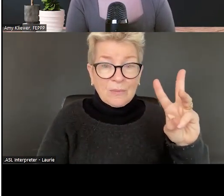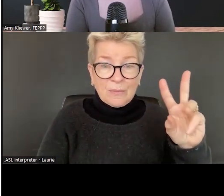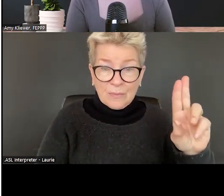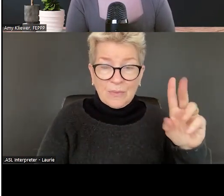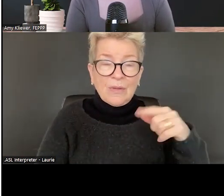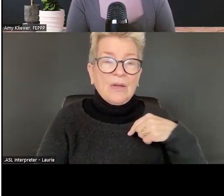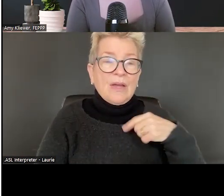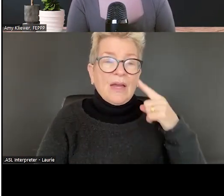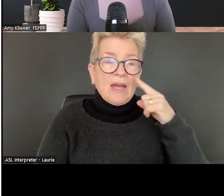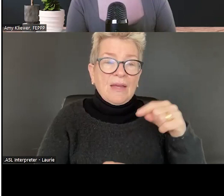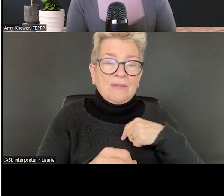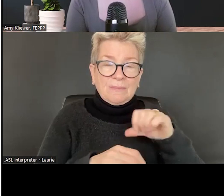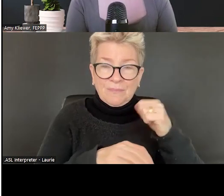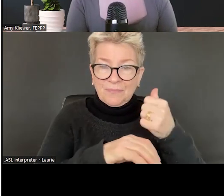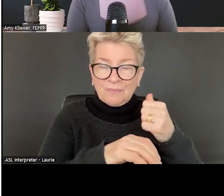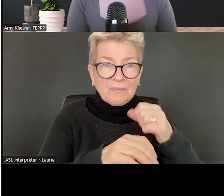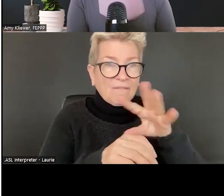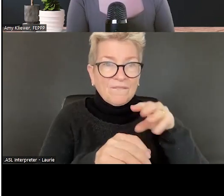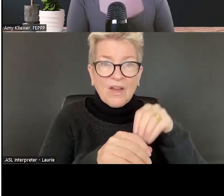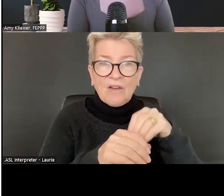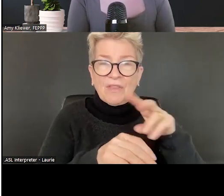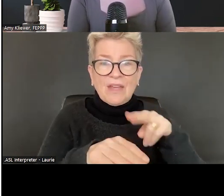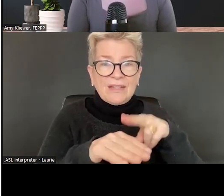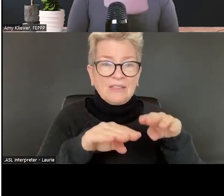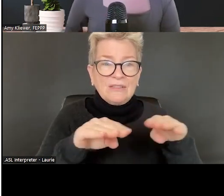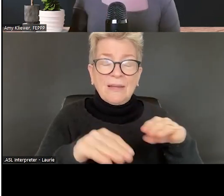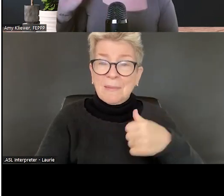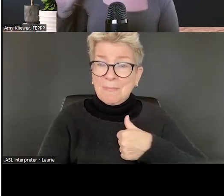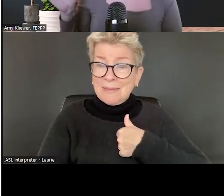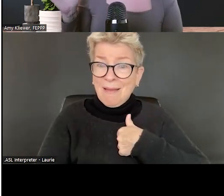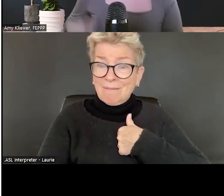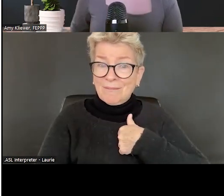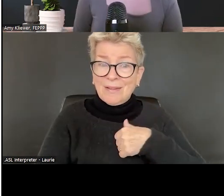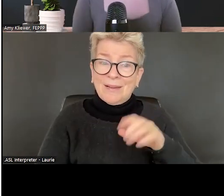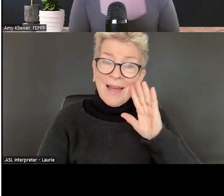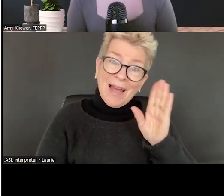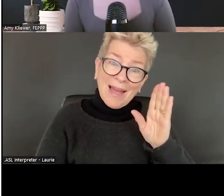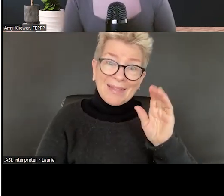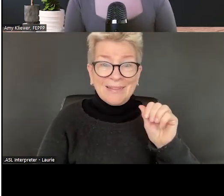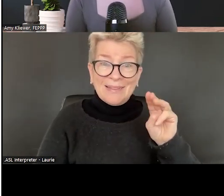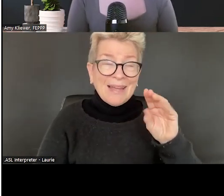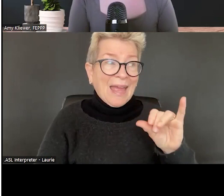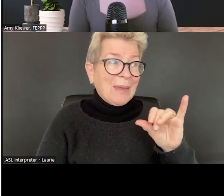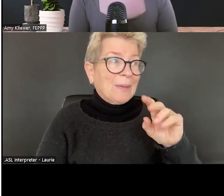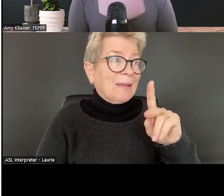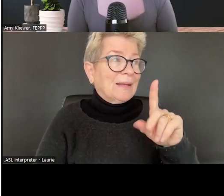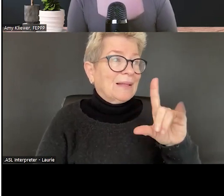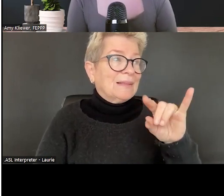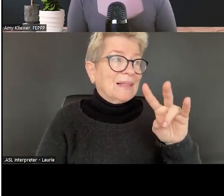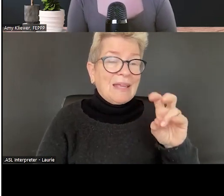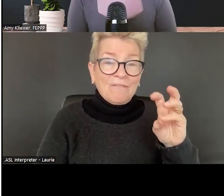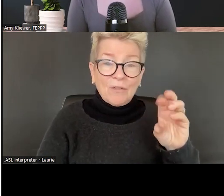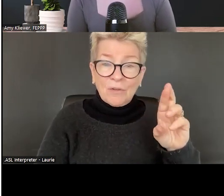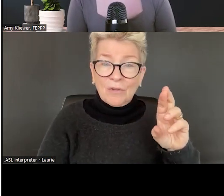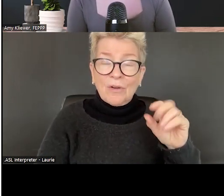scene as well, and myself, like I said. Hi, I'm Amy Kliewer. My focus in this work has